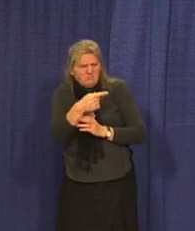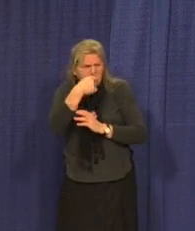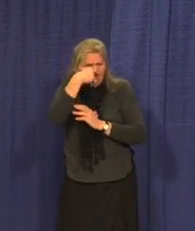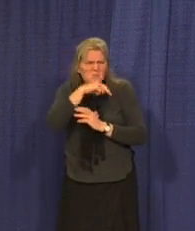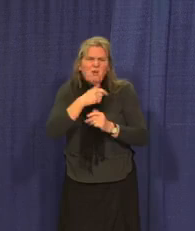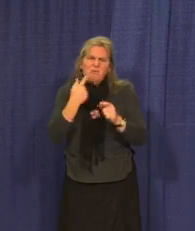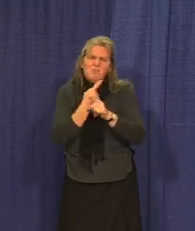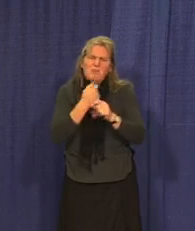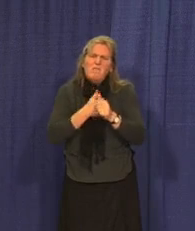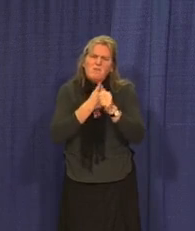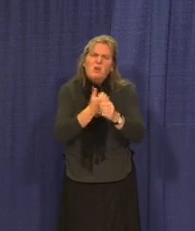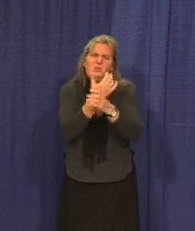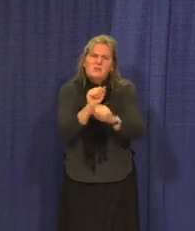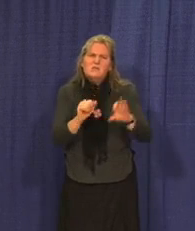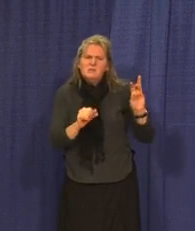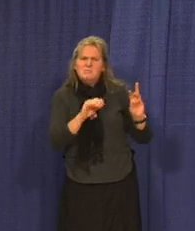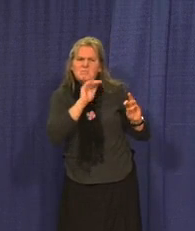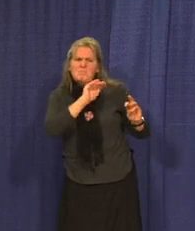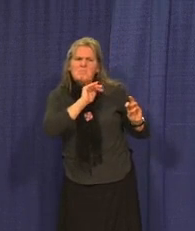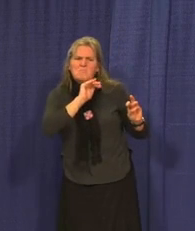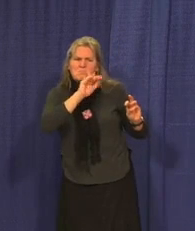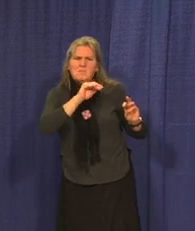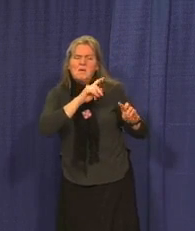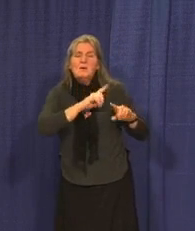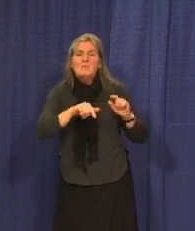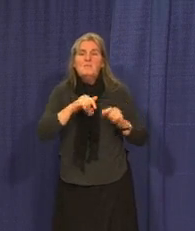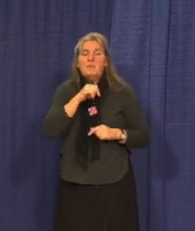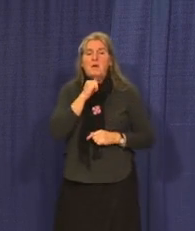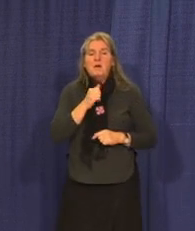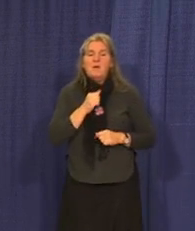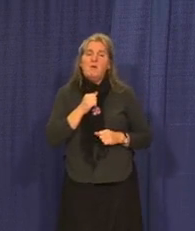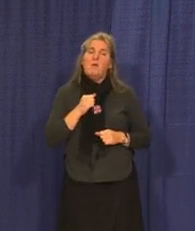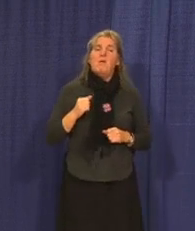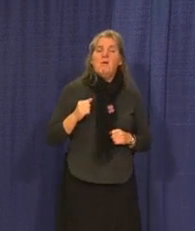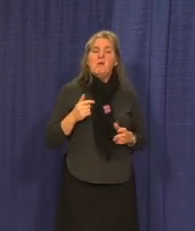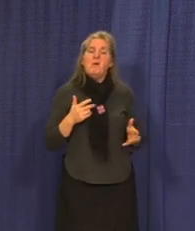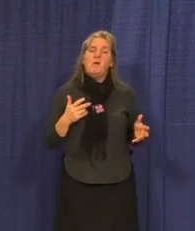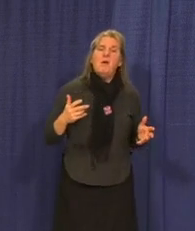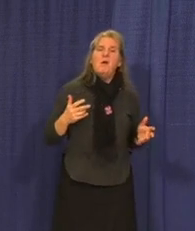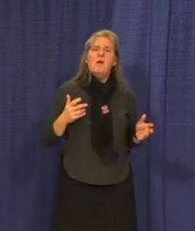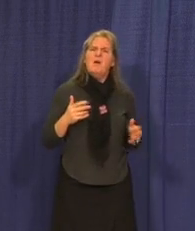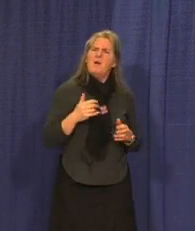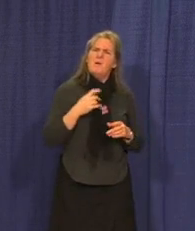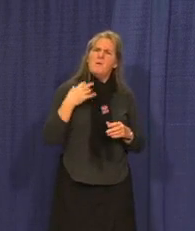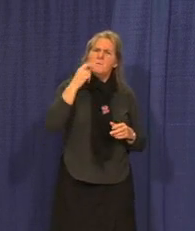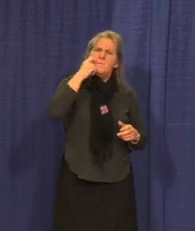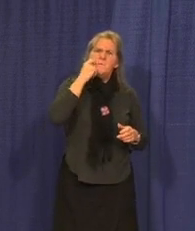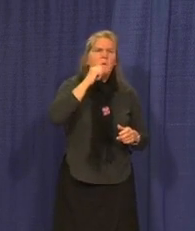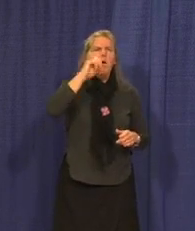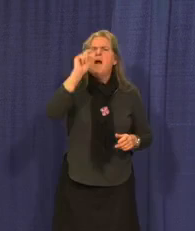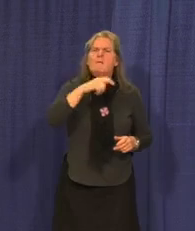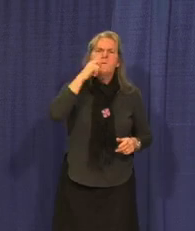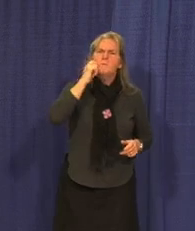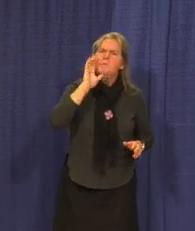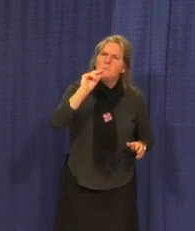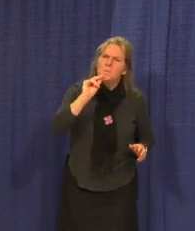It is fine to ask people and encourage them to practice the Safe Six, but please do not do that in a disrespectful manner.